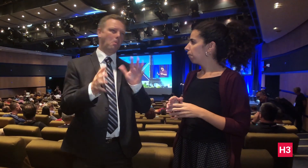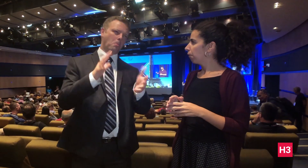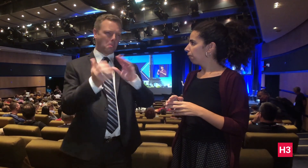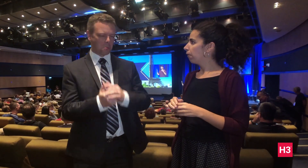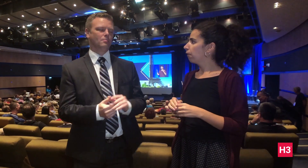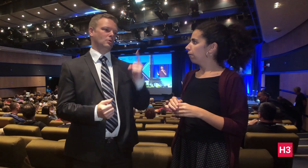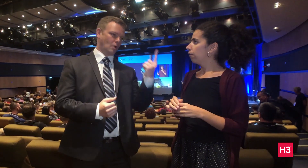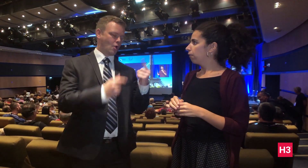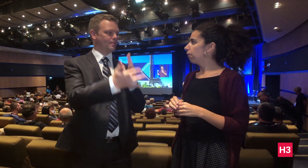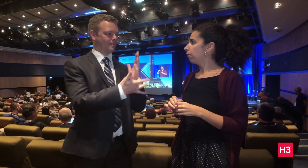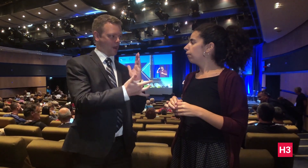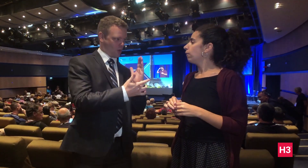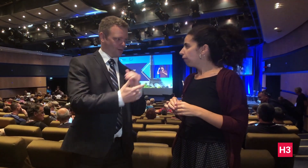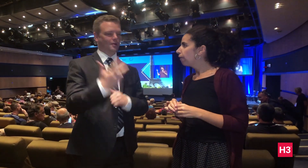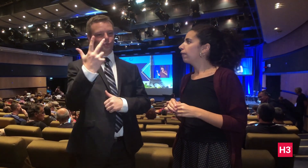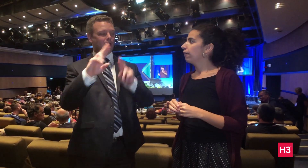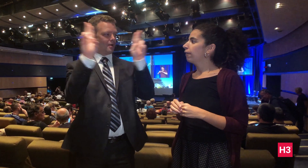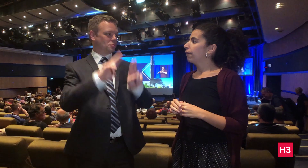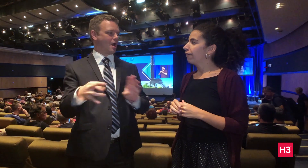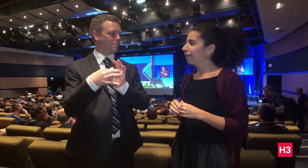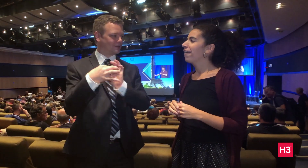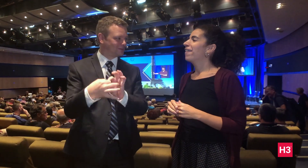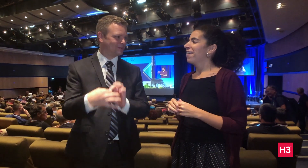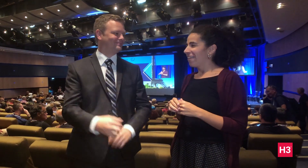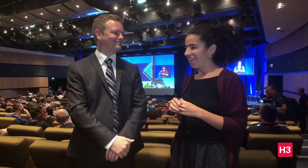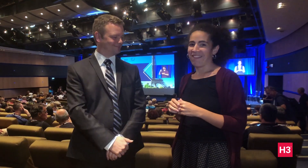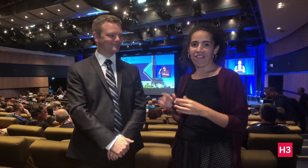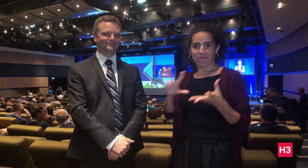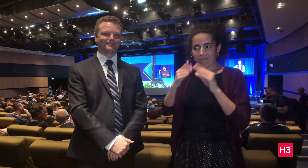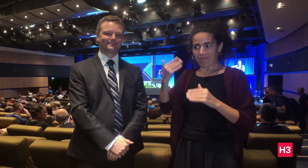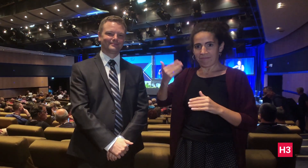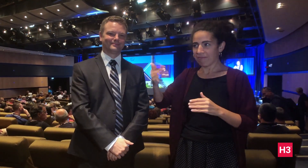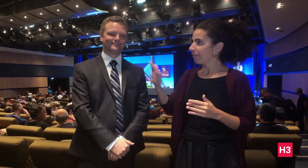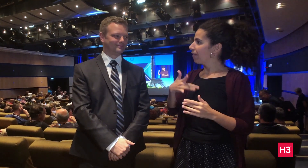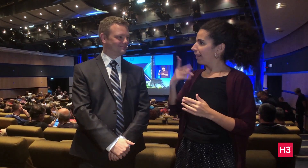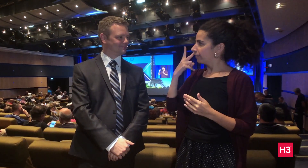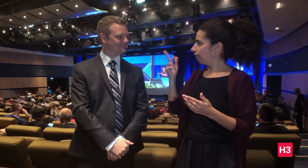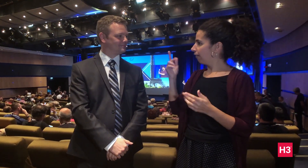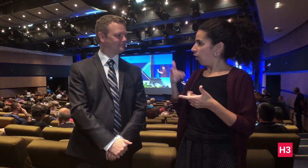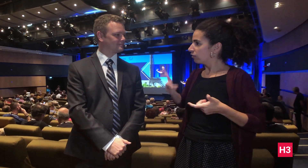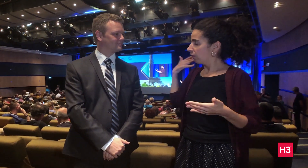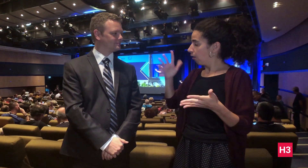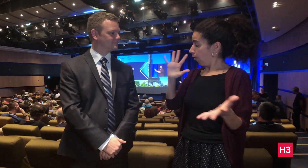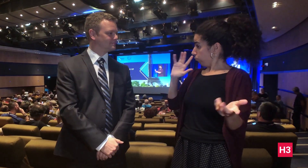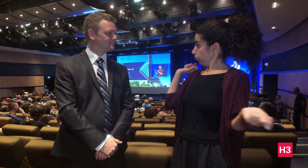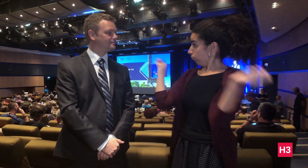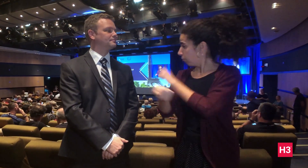Sort of. One was on Technology. Other three were related to International Cooperation. As you have attended many times,